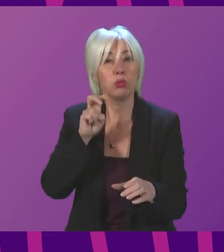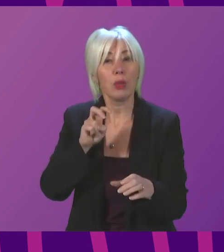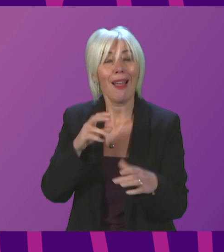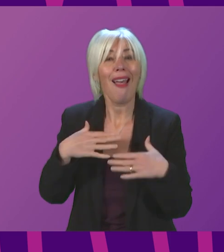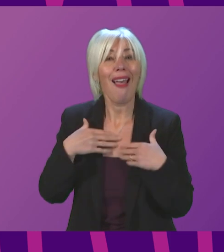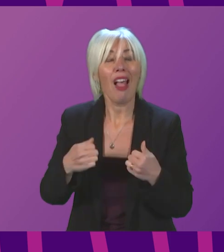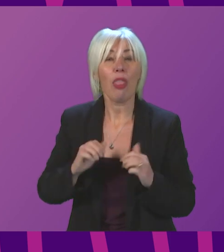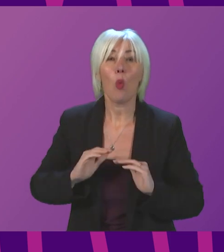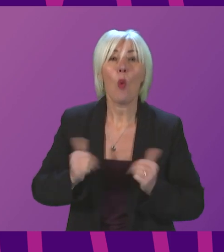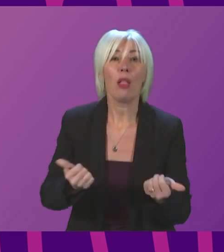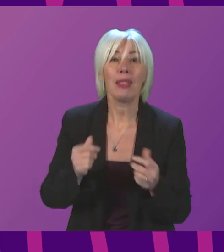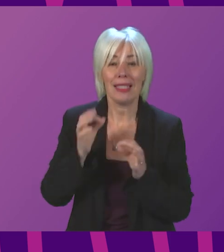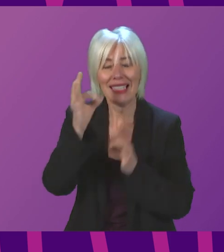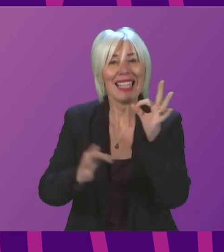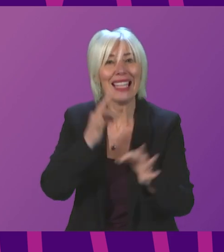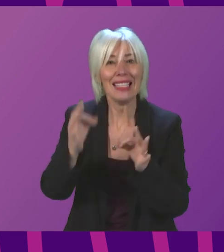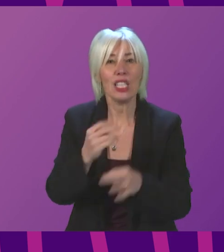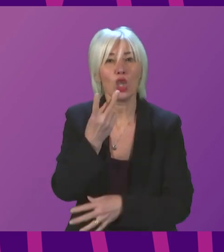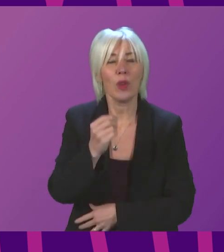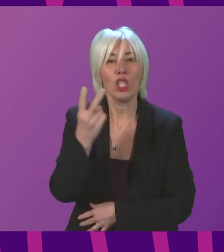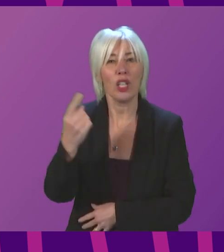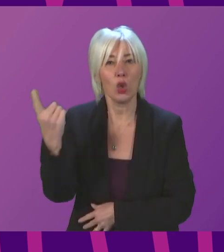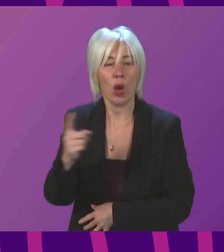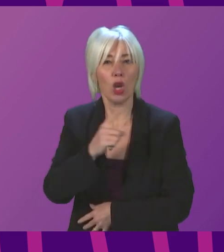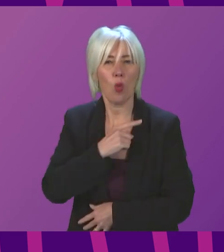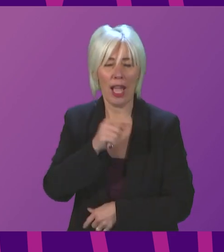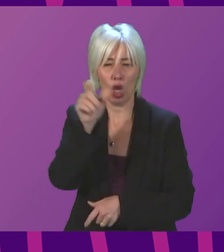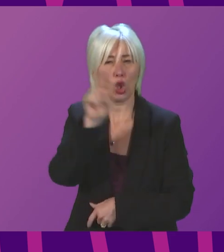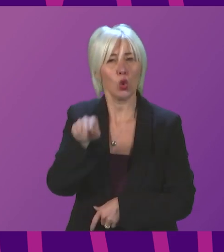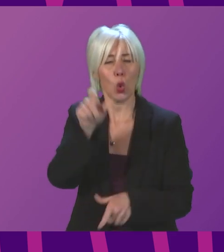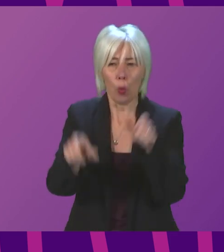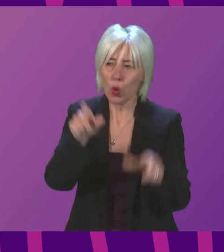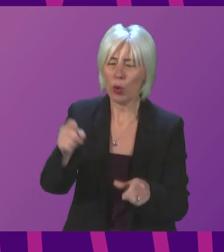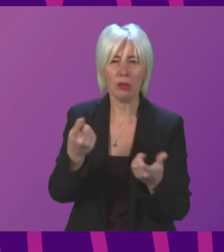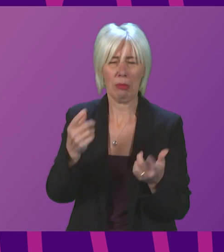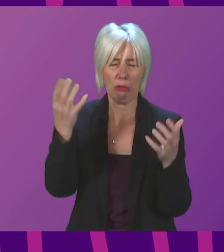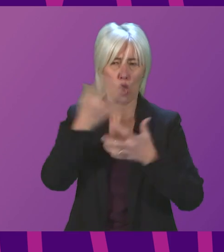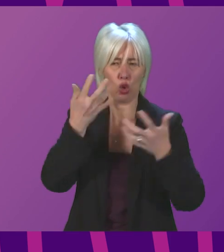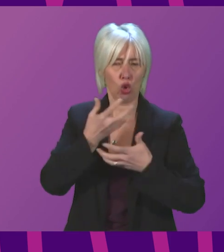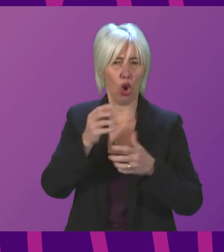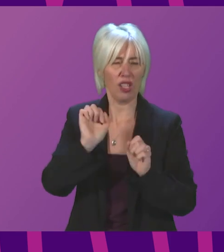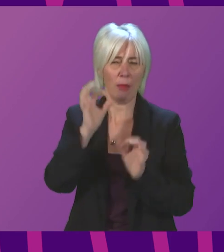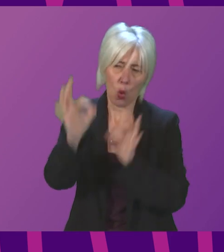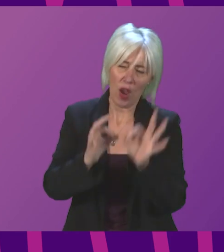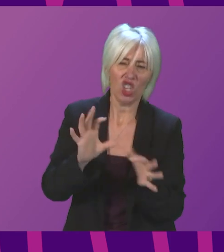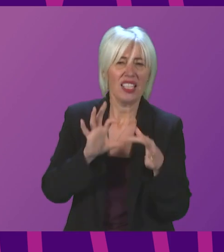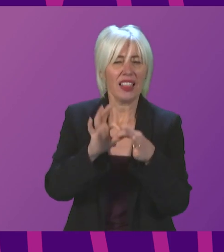census 2021, given reported concerns over school pupils being asked questions relating to sex and relationships.